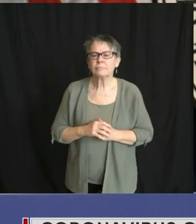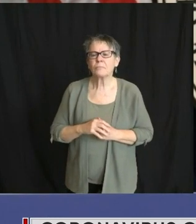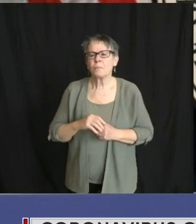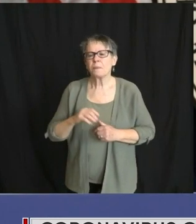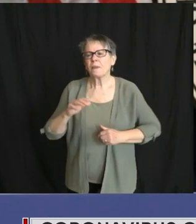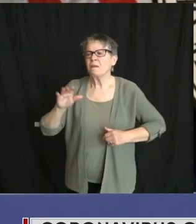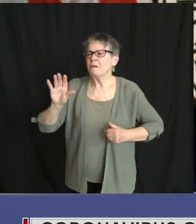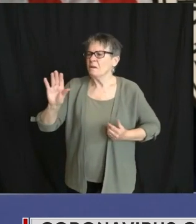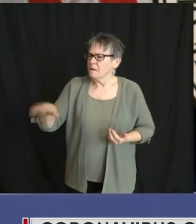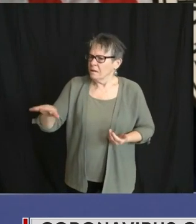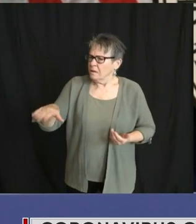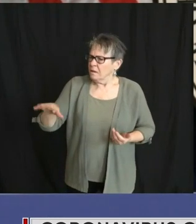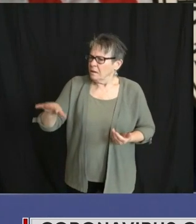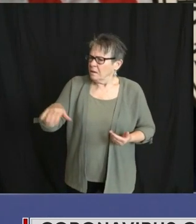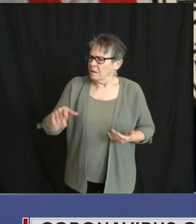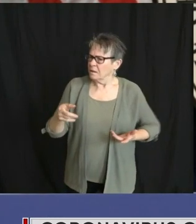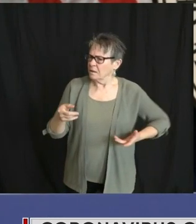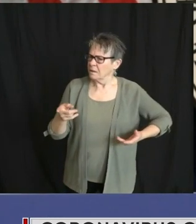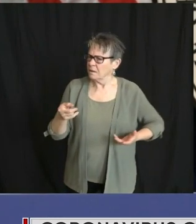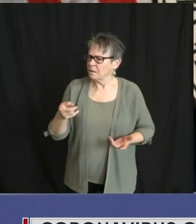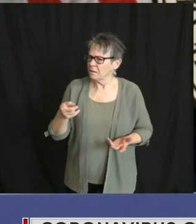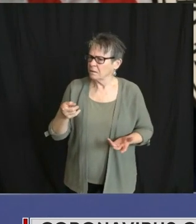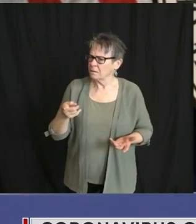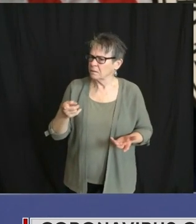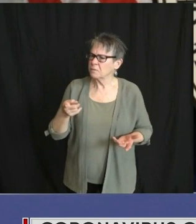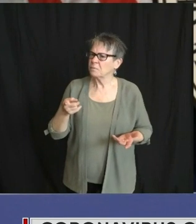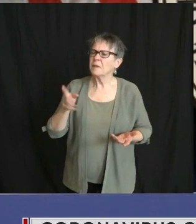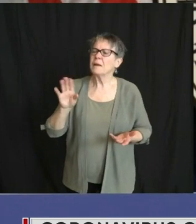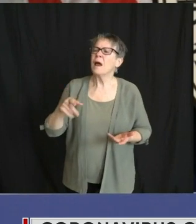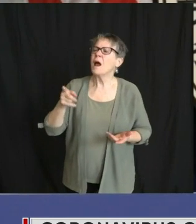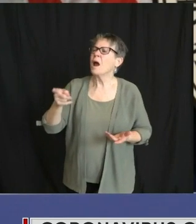YOU MOVED BACK. YOU ARE MESSING WITH ME. KEEPING YOU ON YOUR TOES.